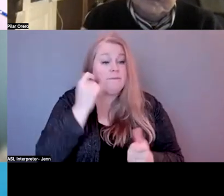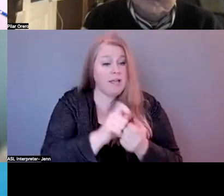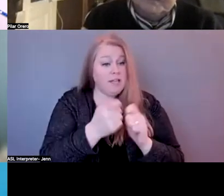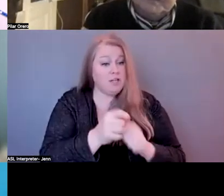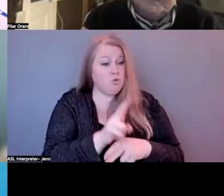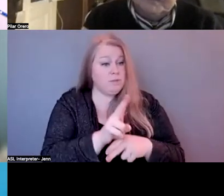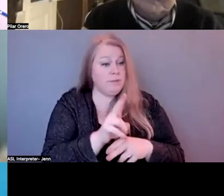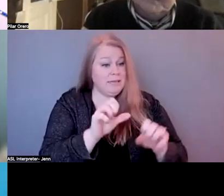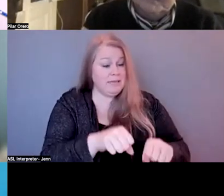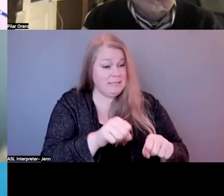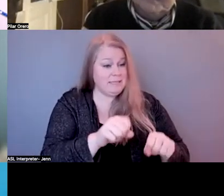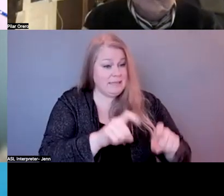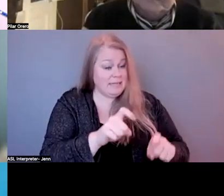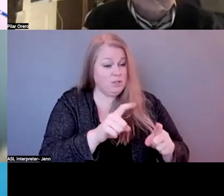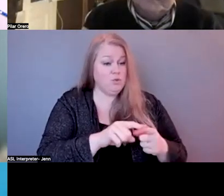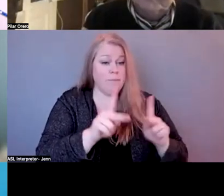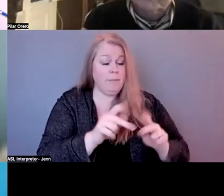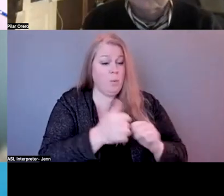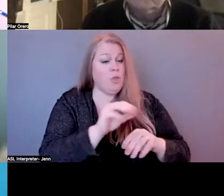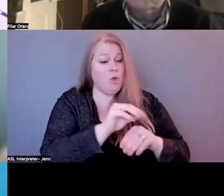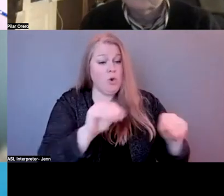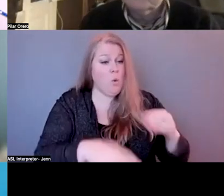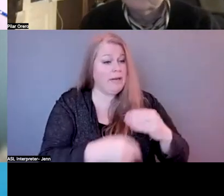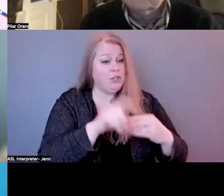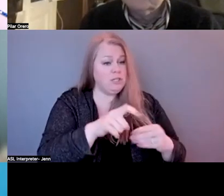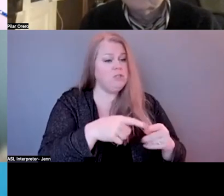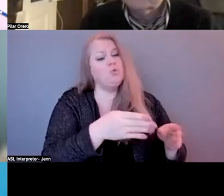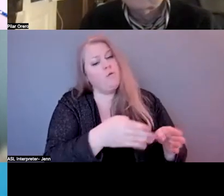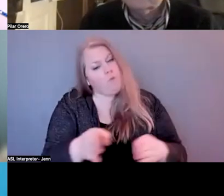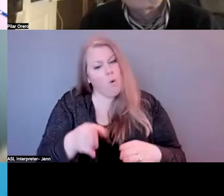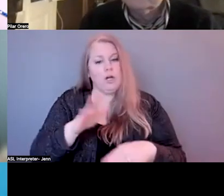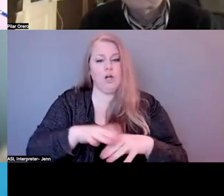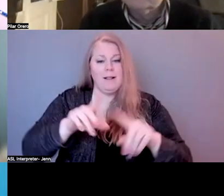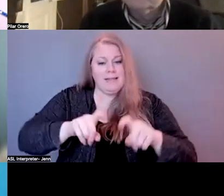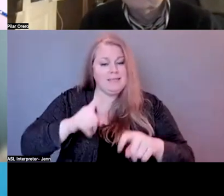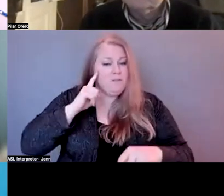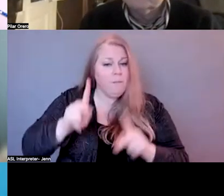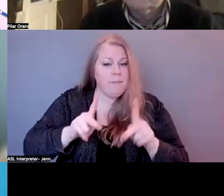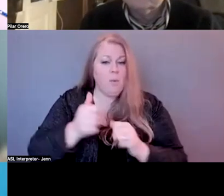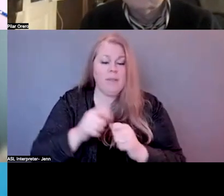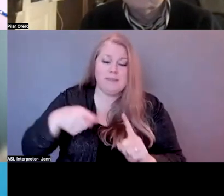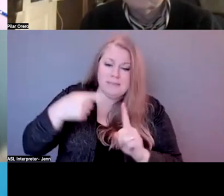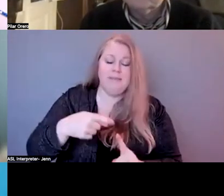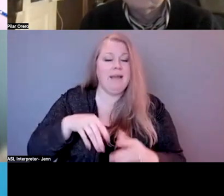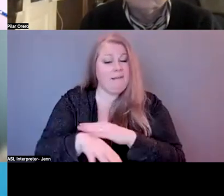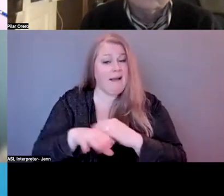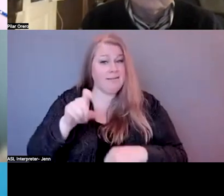who have no additional needs to people who have really specific access needs and disabilities